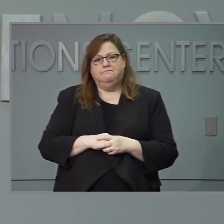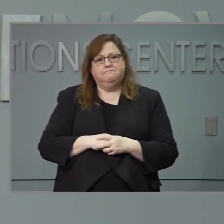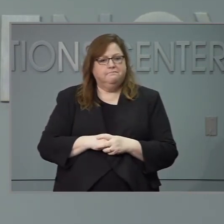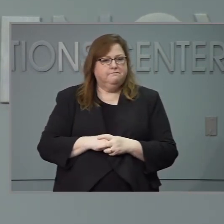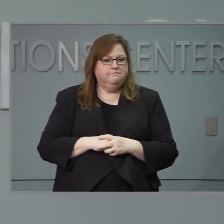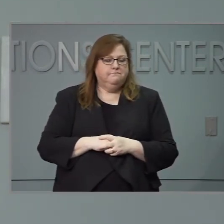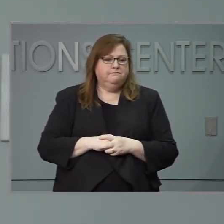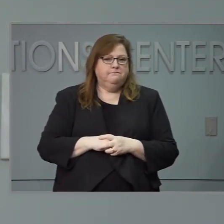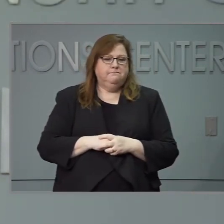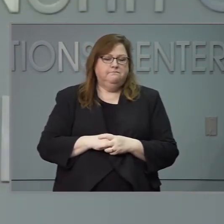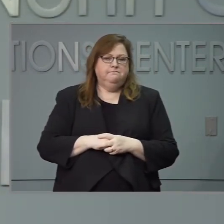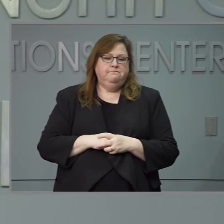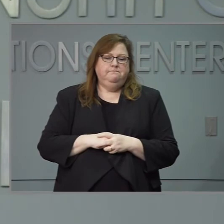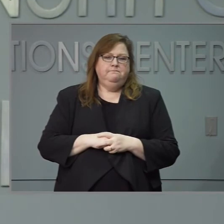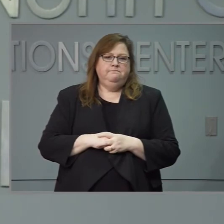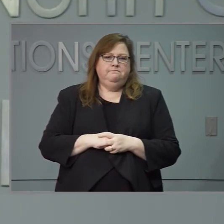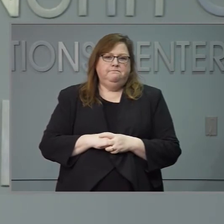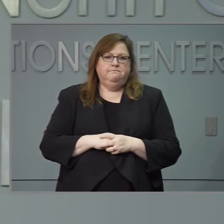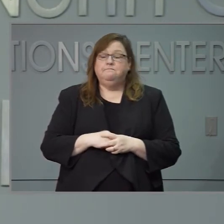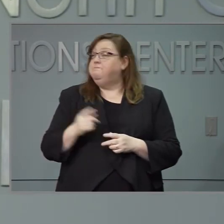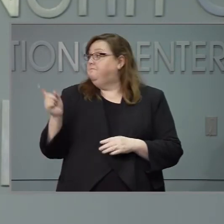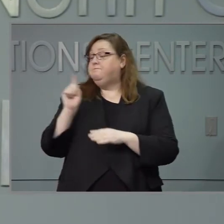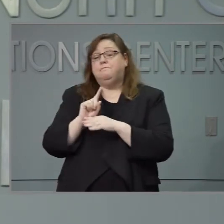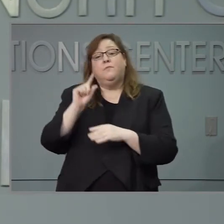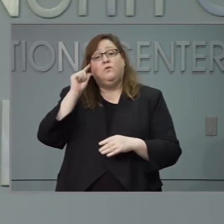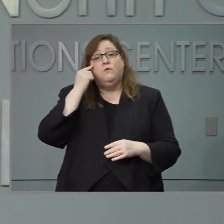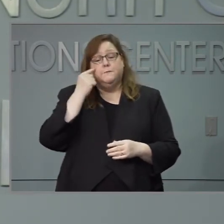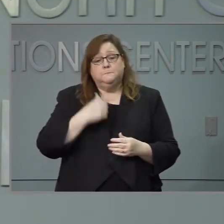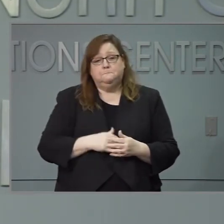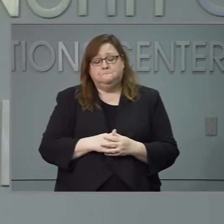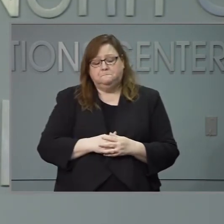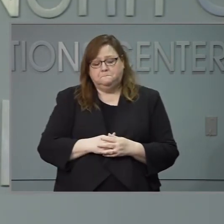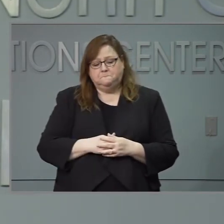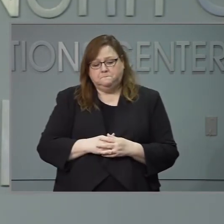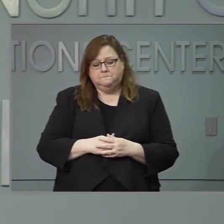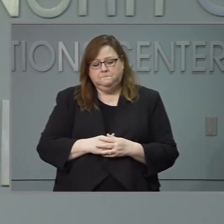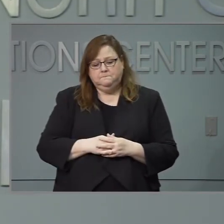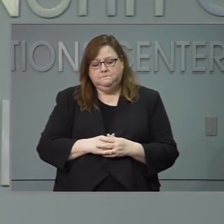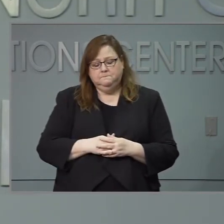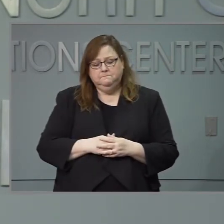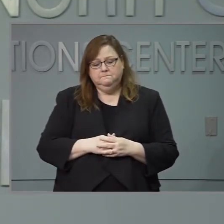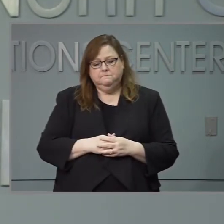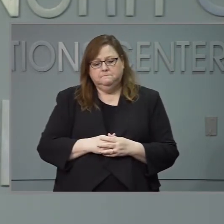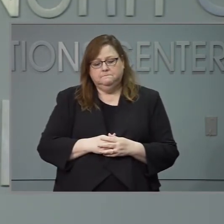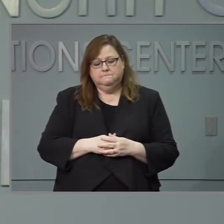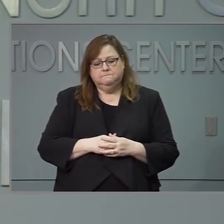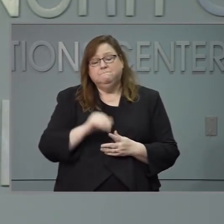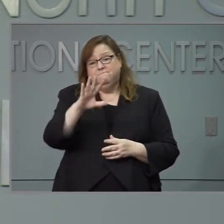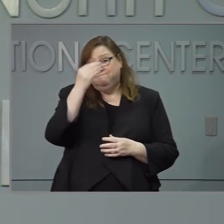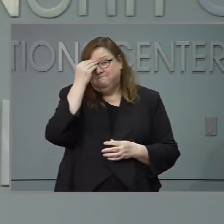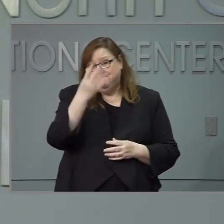Mr. Goforth: HABLEMOS DEL PRESUPUESTO ESTATAL.